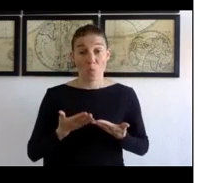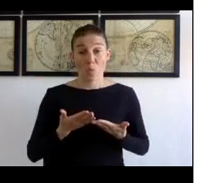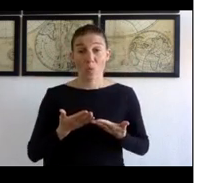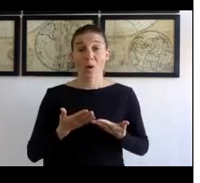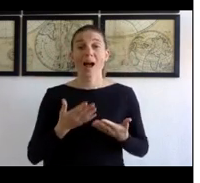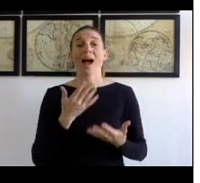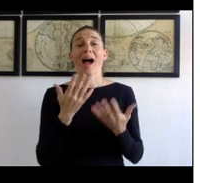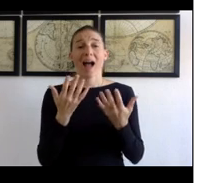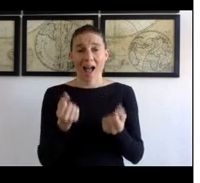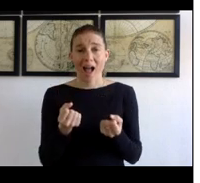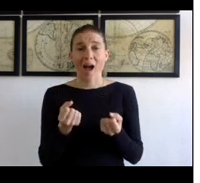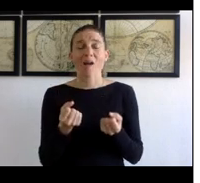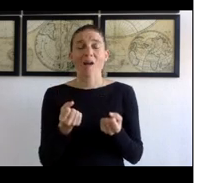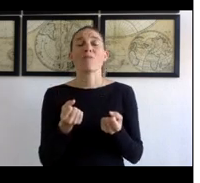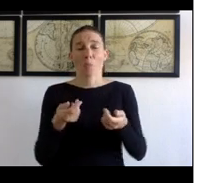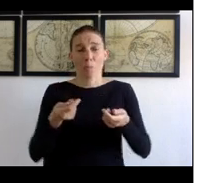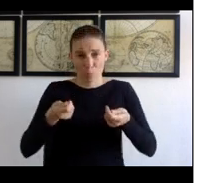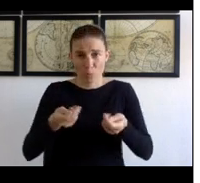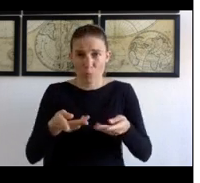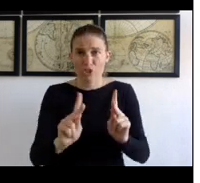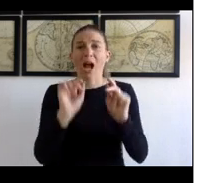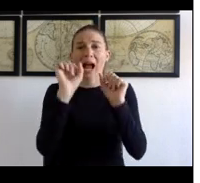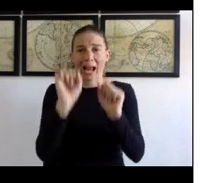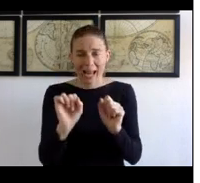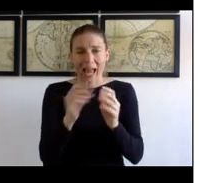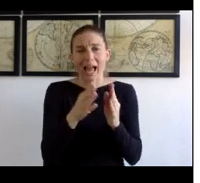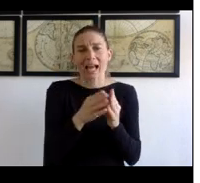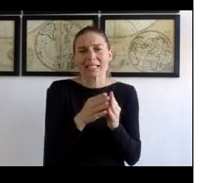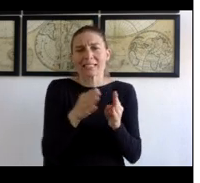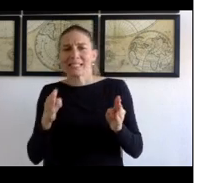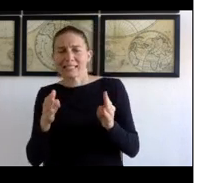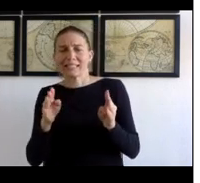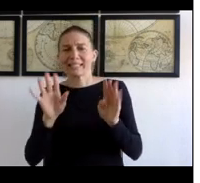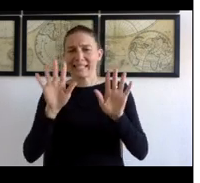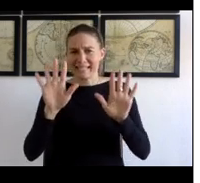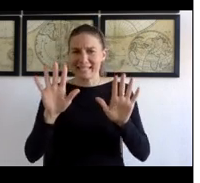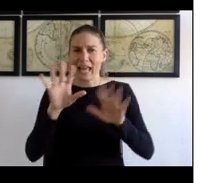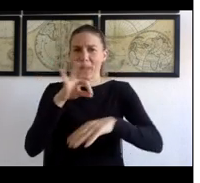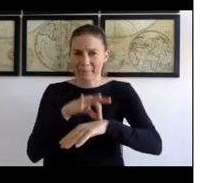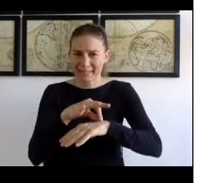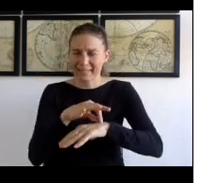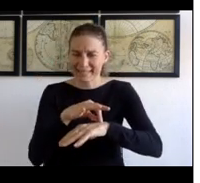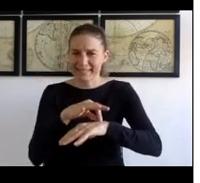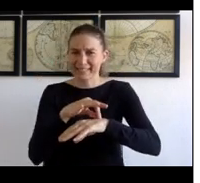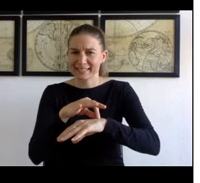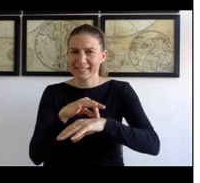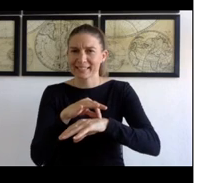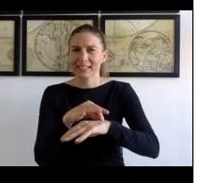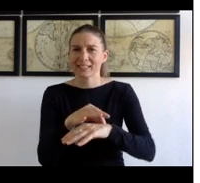that we may go ten minutes over. I have a few interesting questions that I'd hope to get your perspective on.